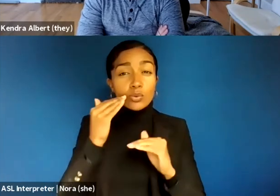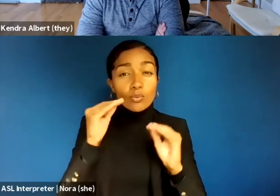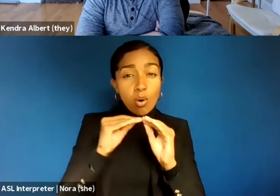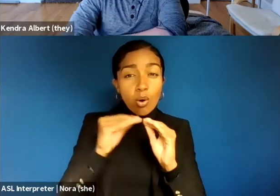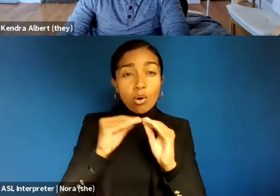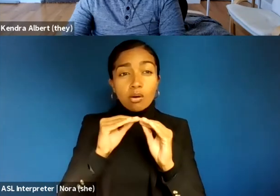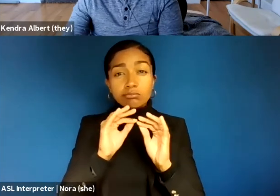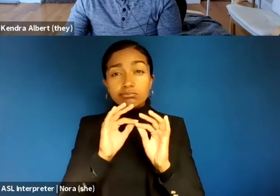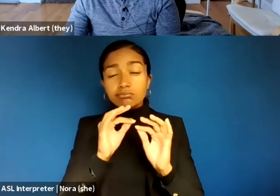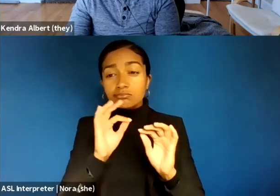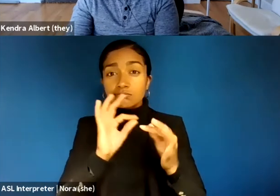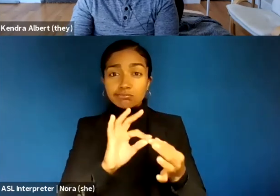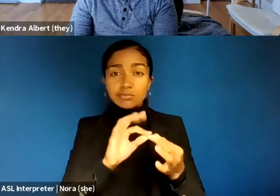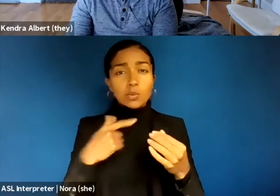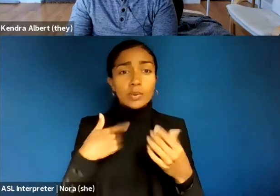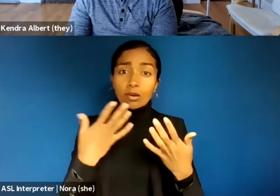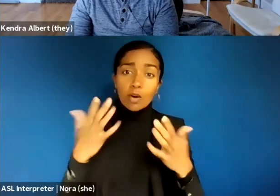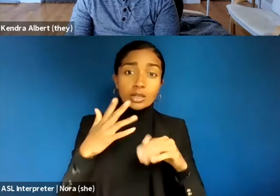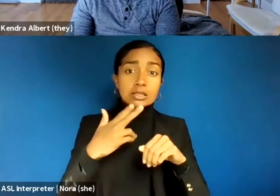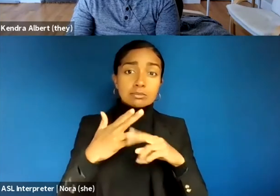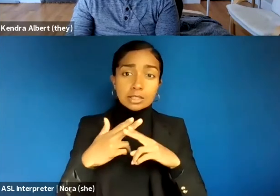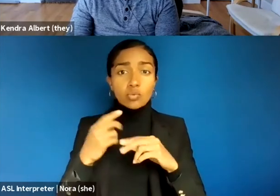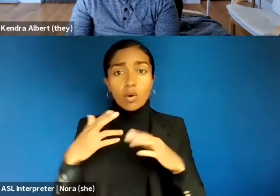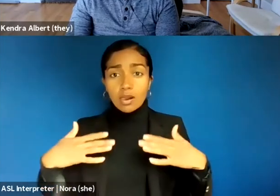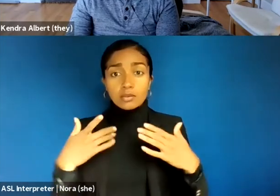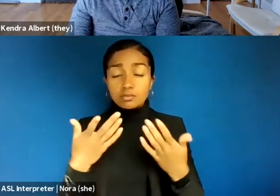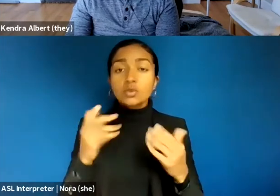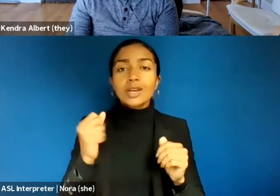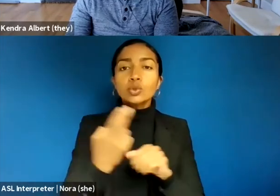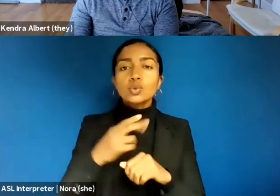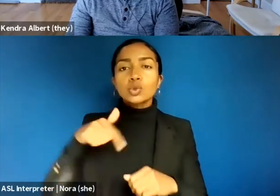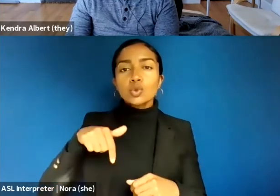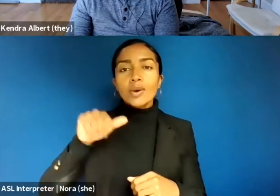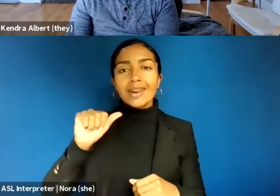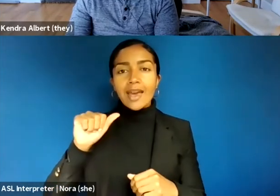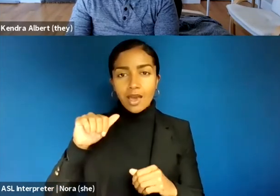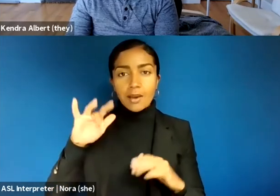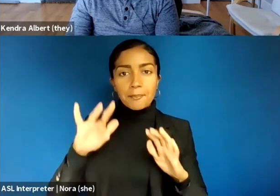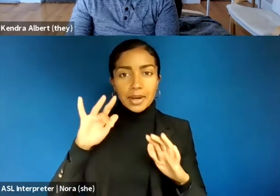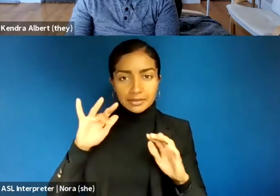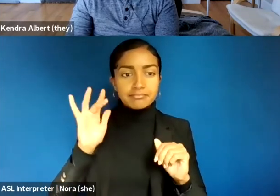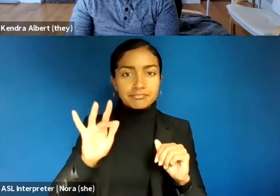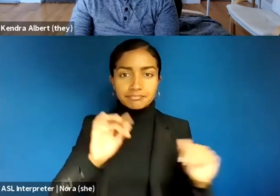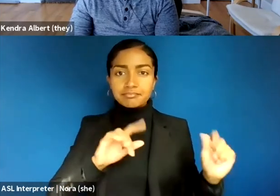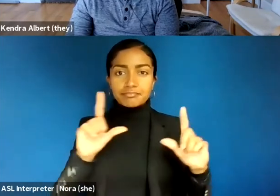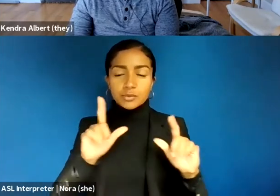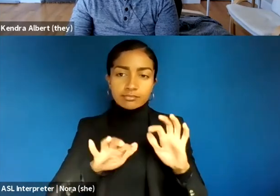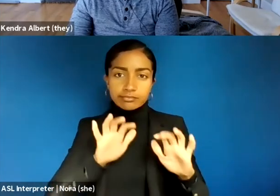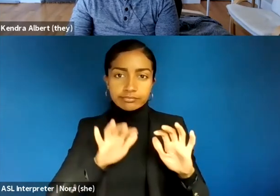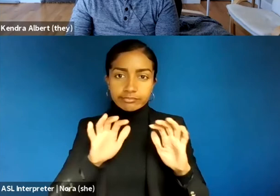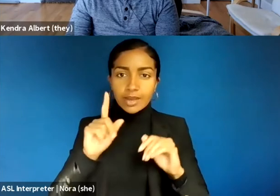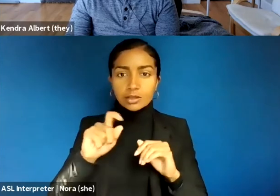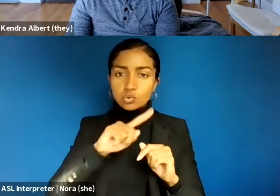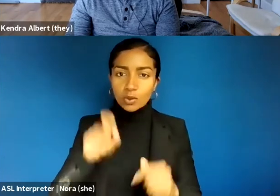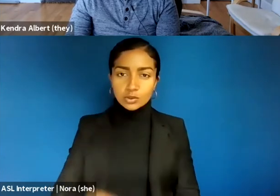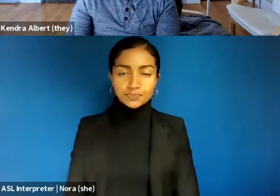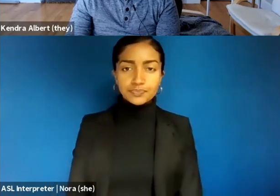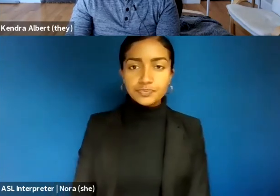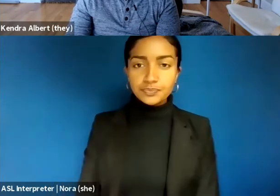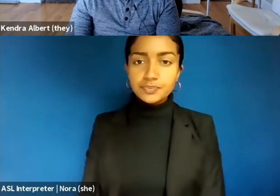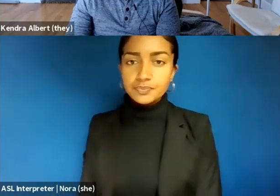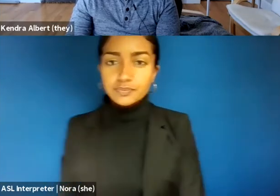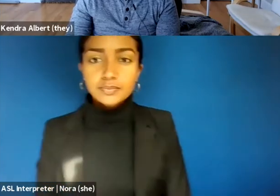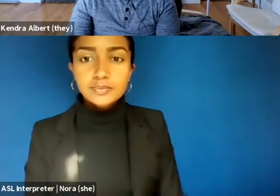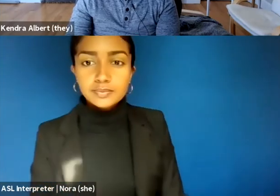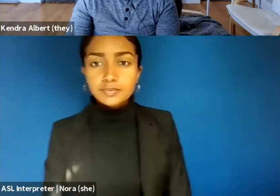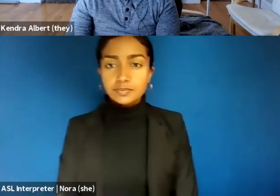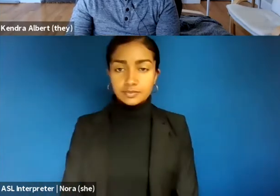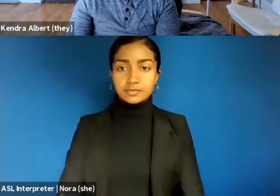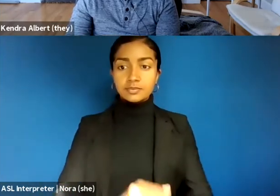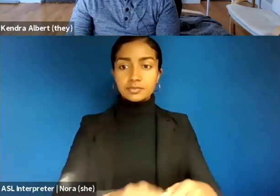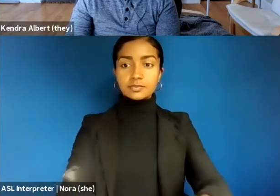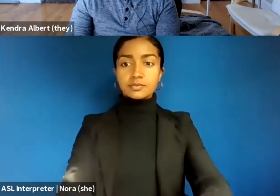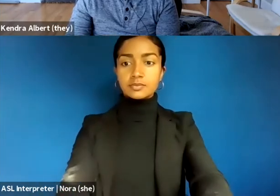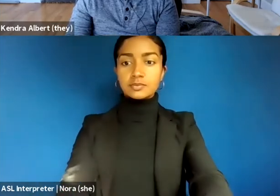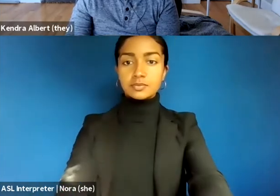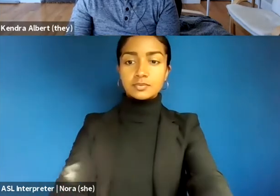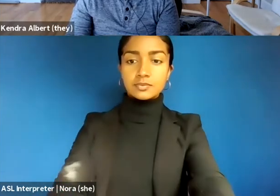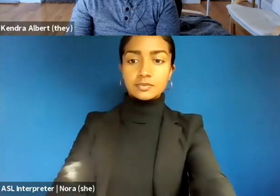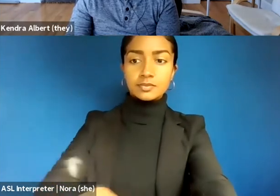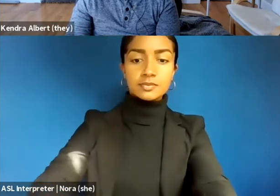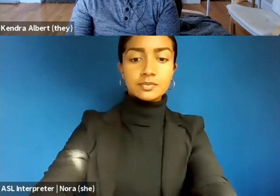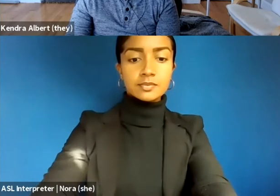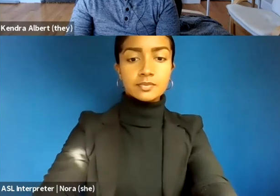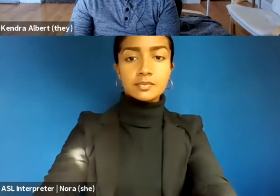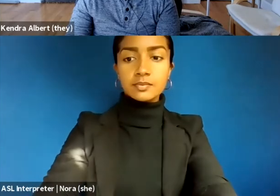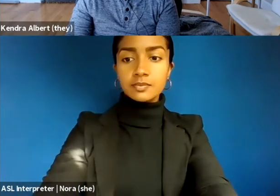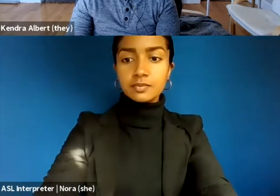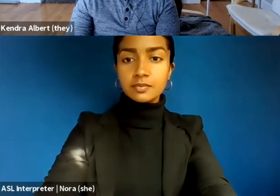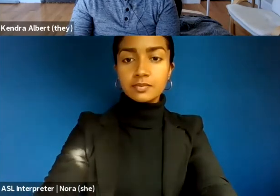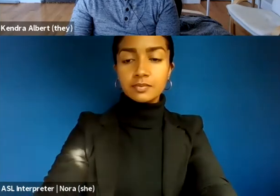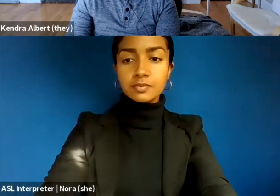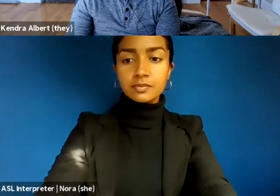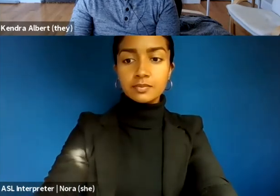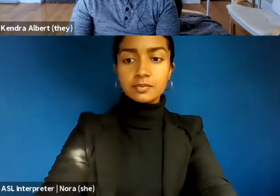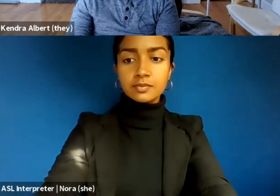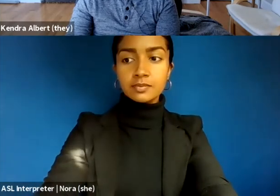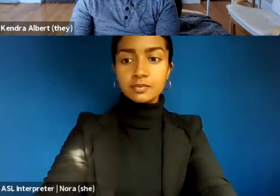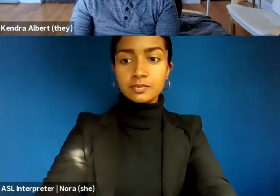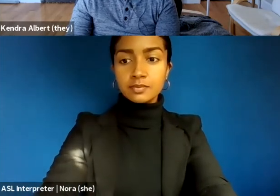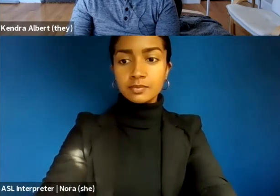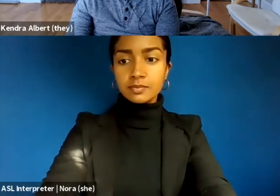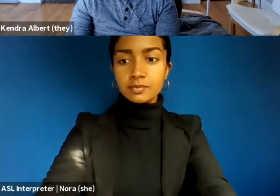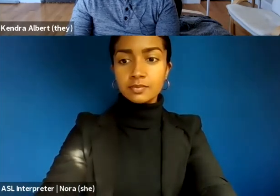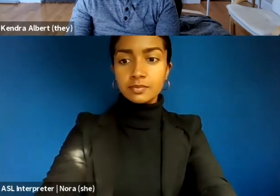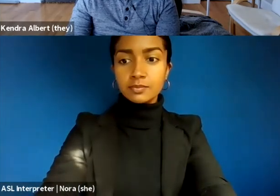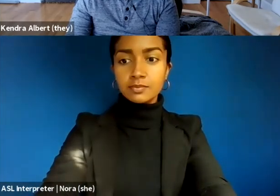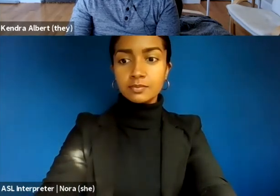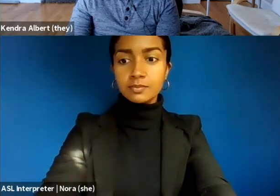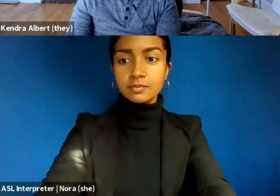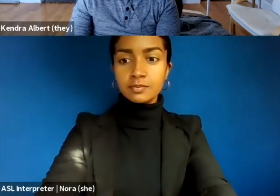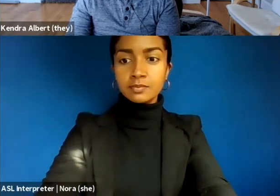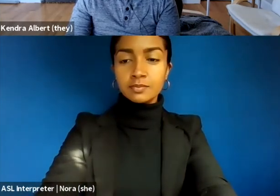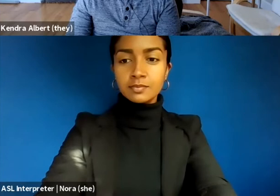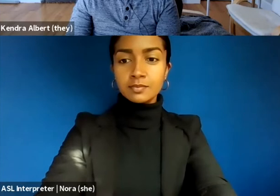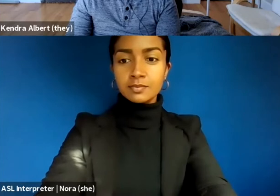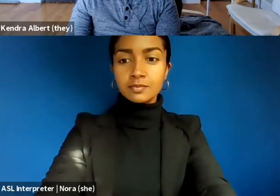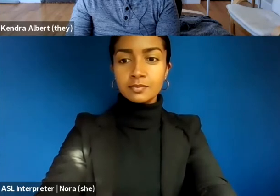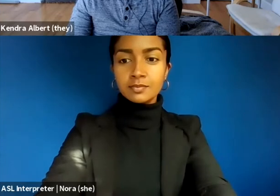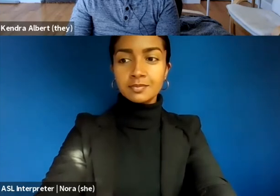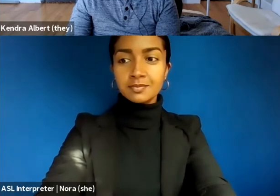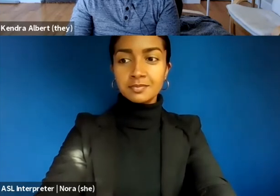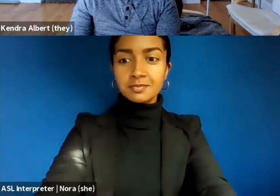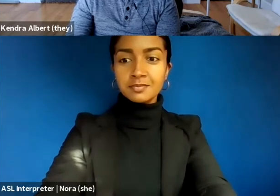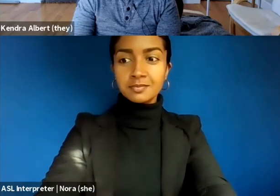know more about that we already touched on? And you can use the Q&A tool if you have one.